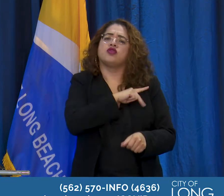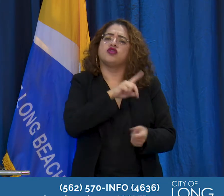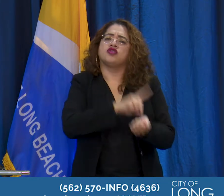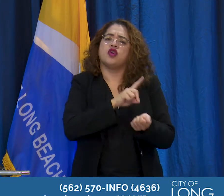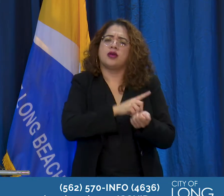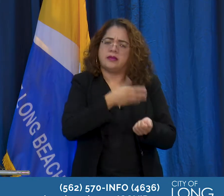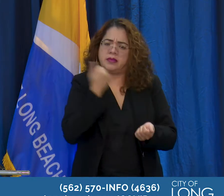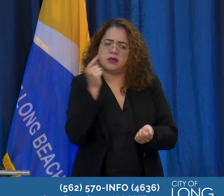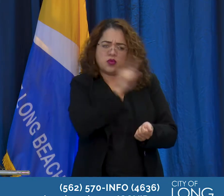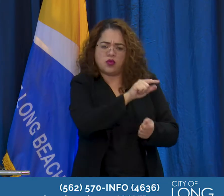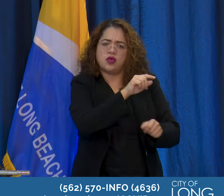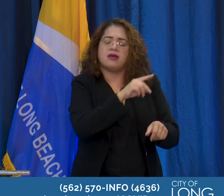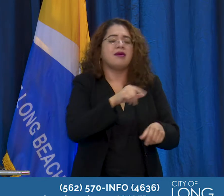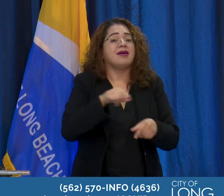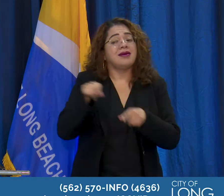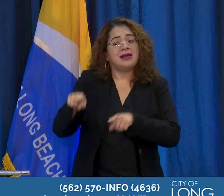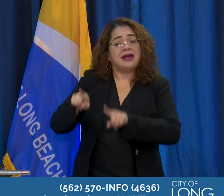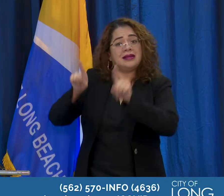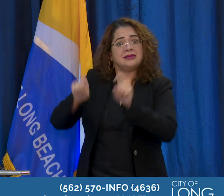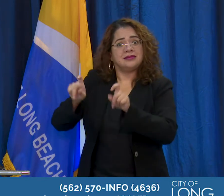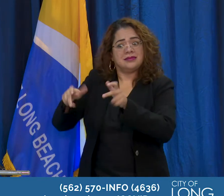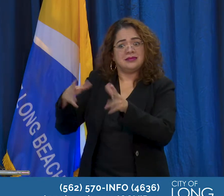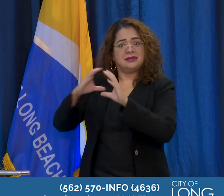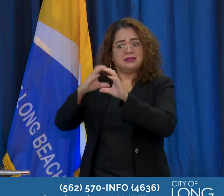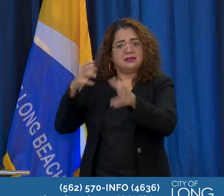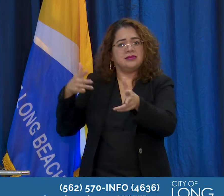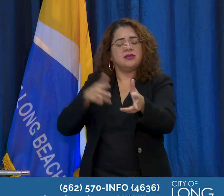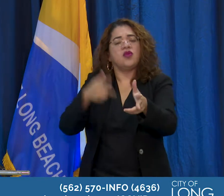And no matter where you're getting tested, make sure that you're adequately covering